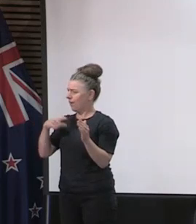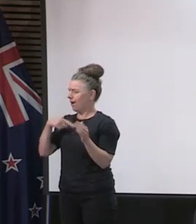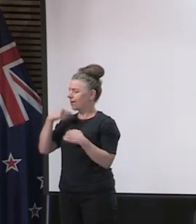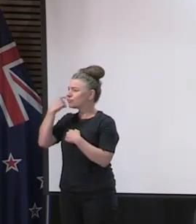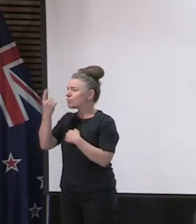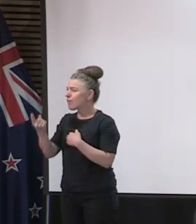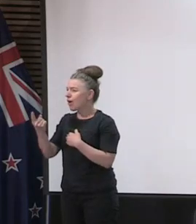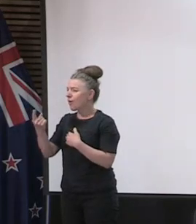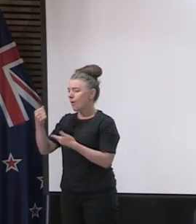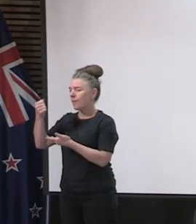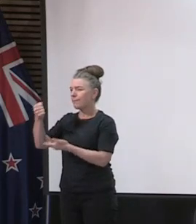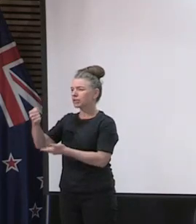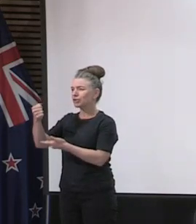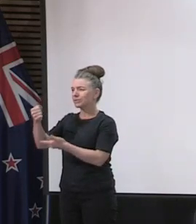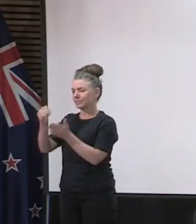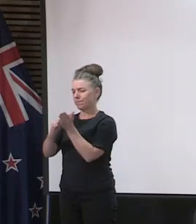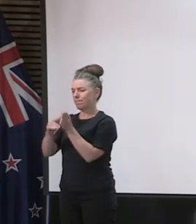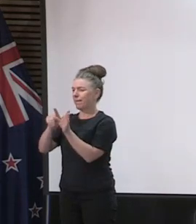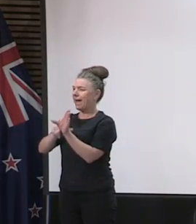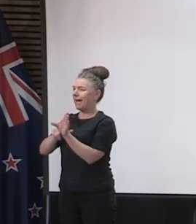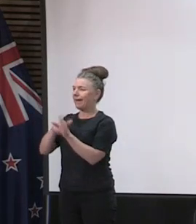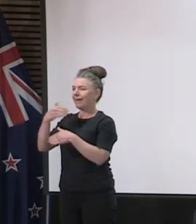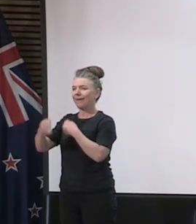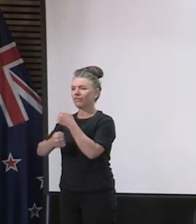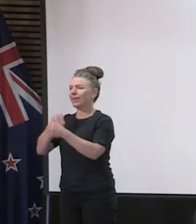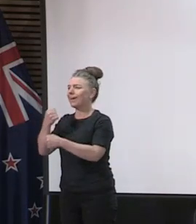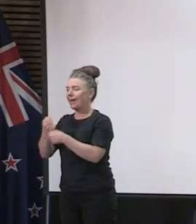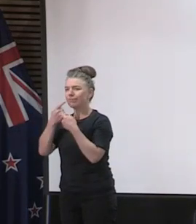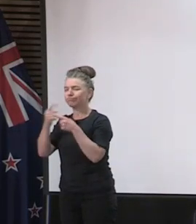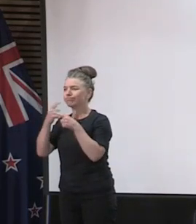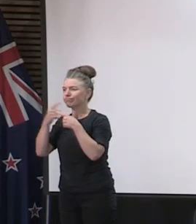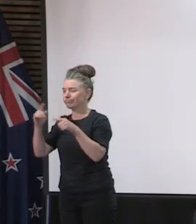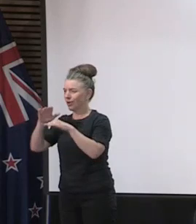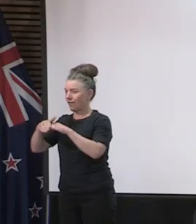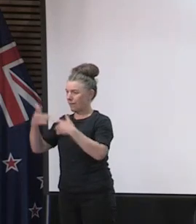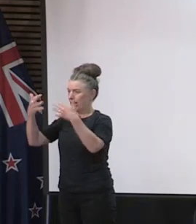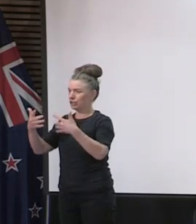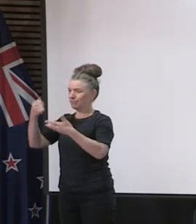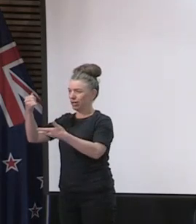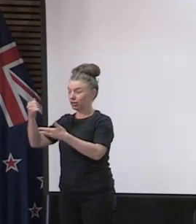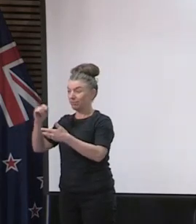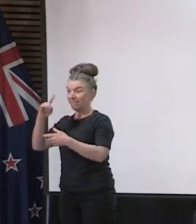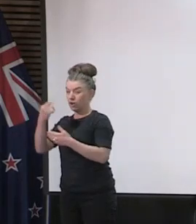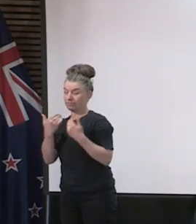slightly longer comments today, just as a bit of a preview to the Budget